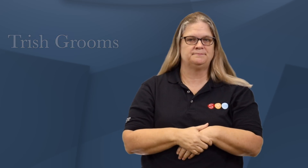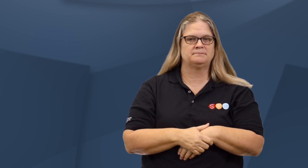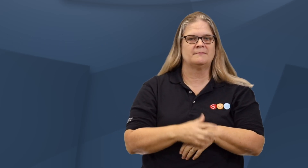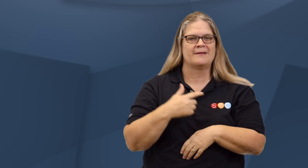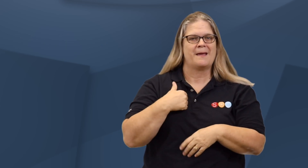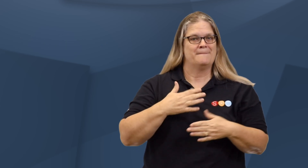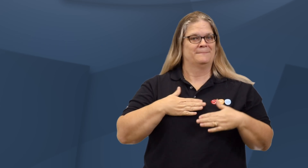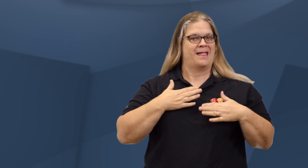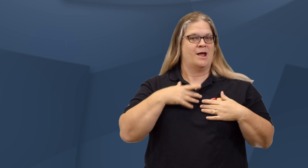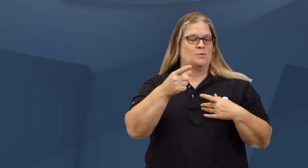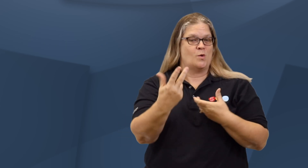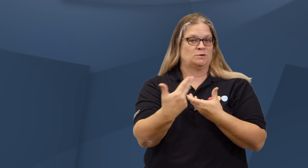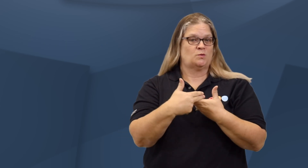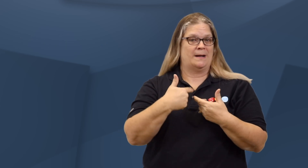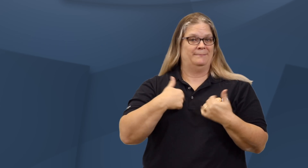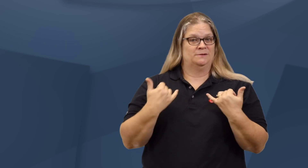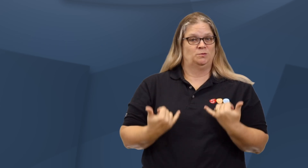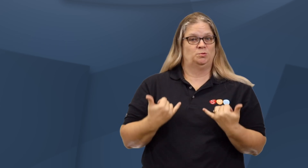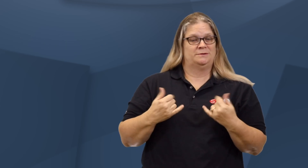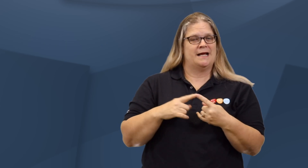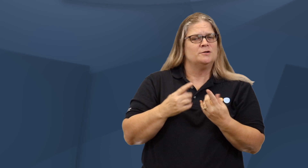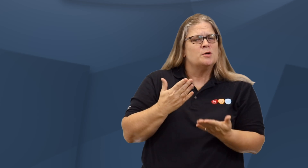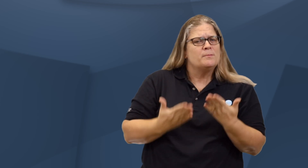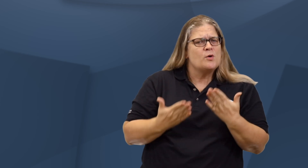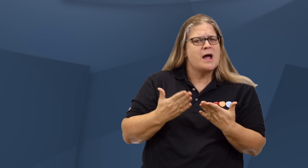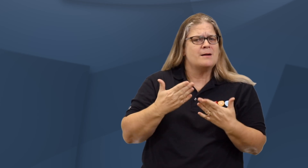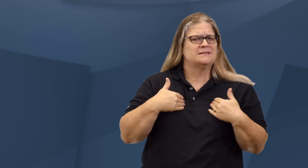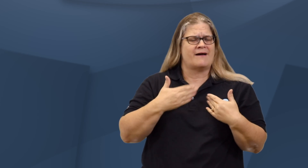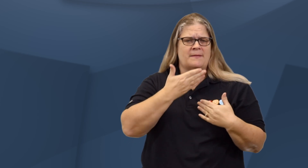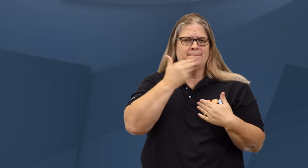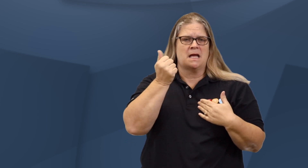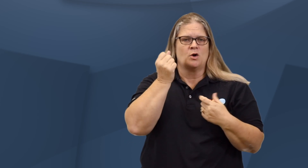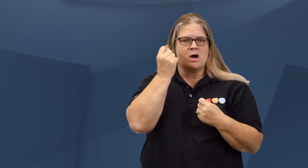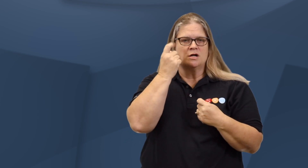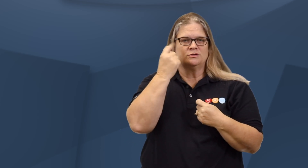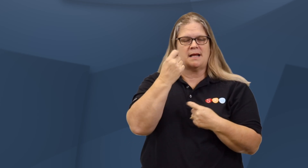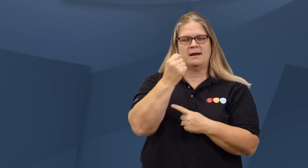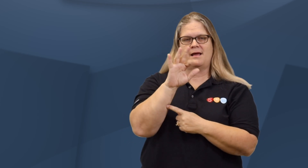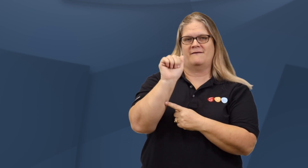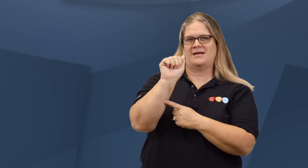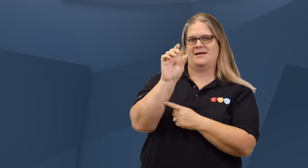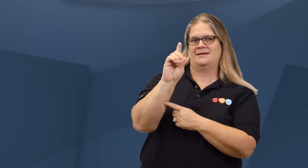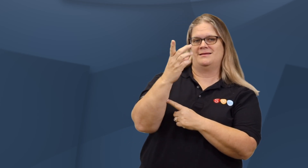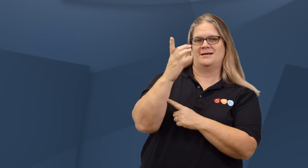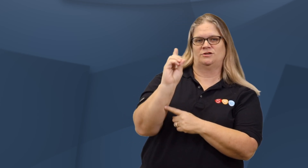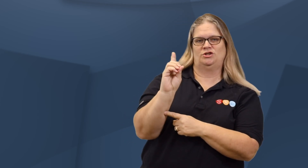and I'm glad you're joining me today, so you're able to have a better understanding of ADHD